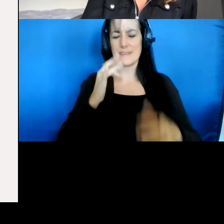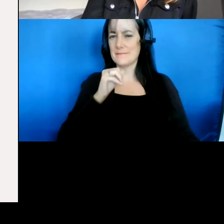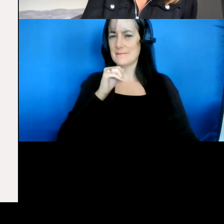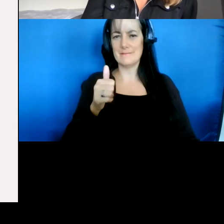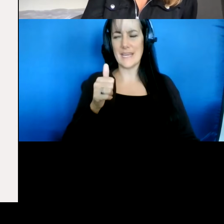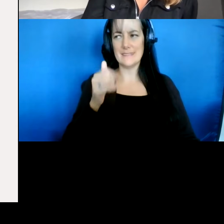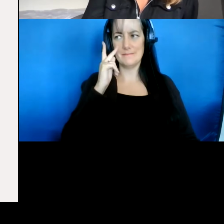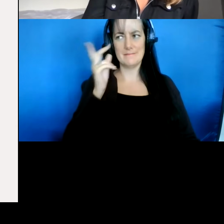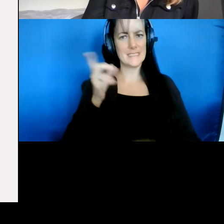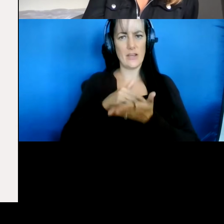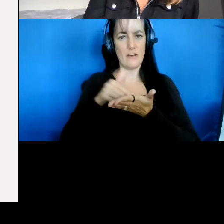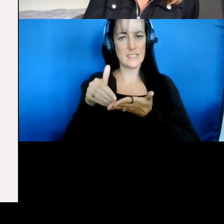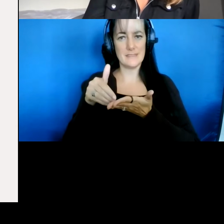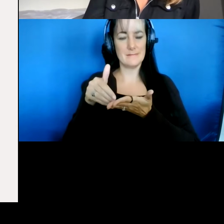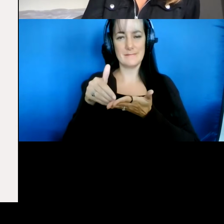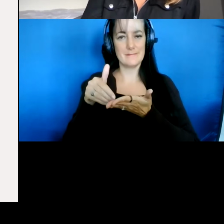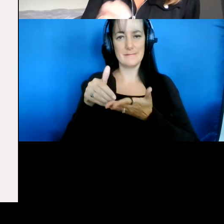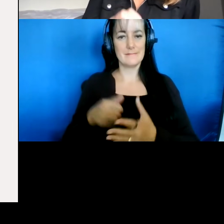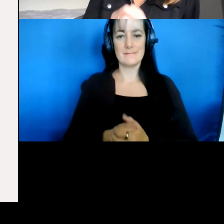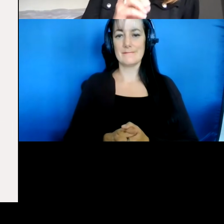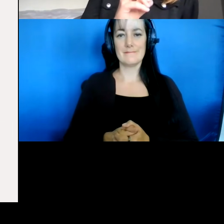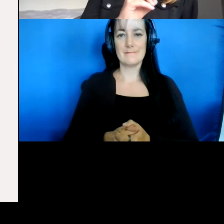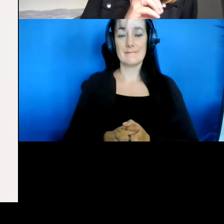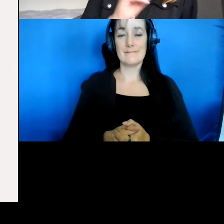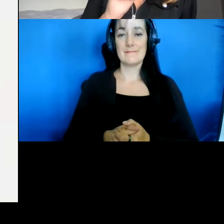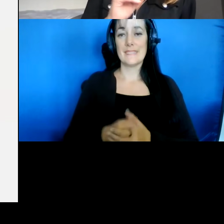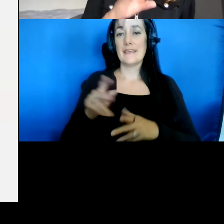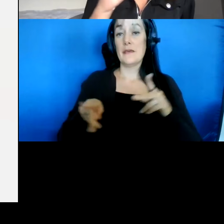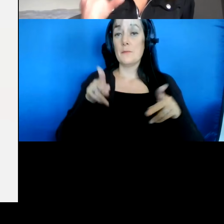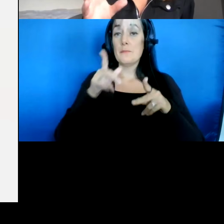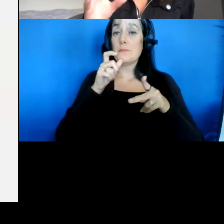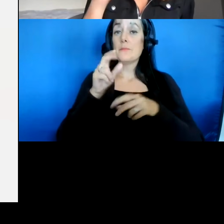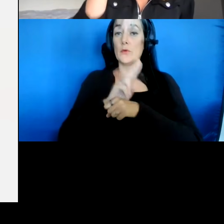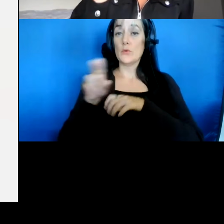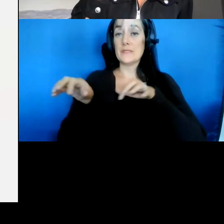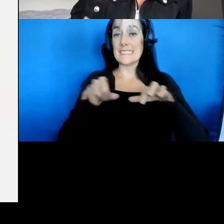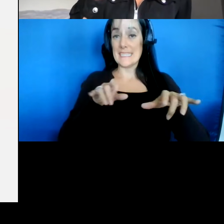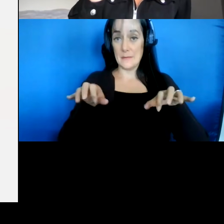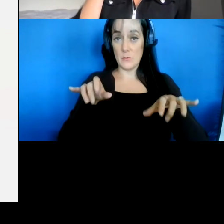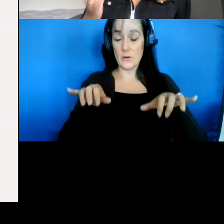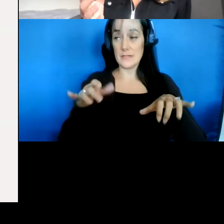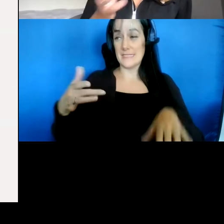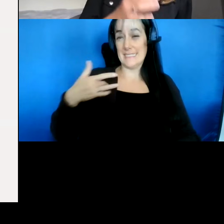who is only a keyboard user. People who use a keyboard, predominantly, tend to also use